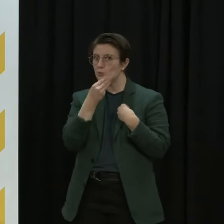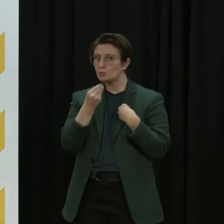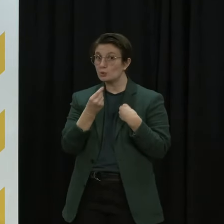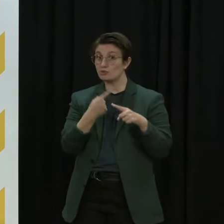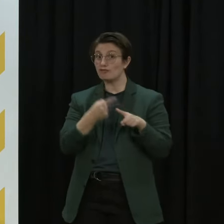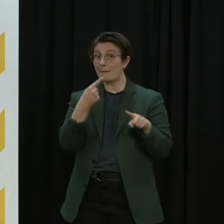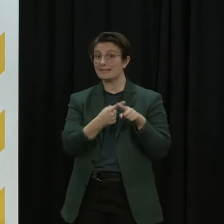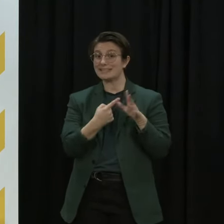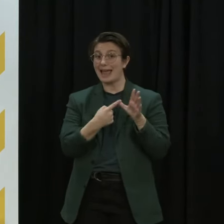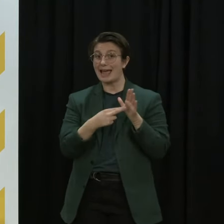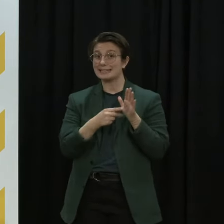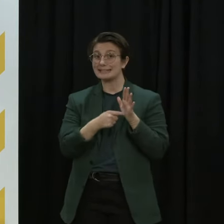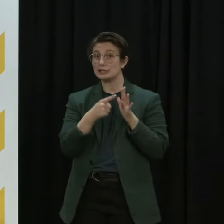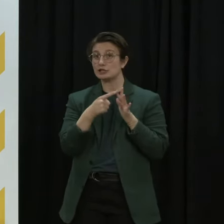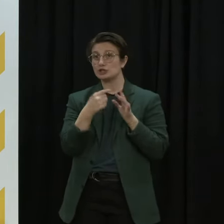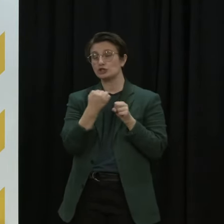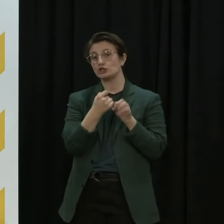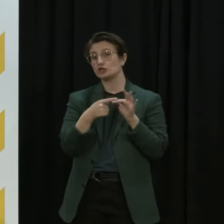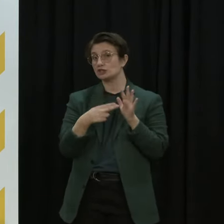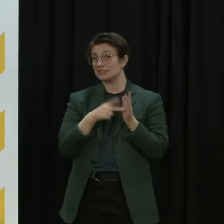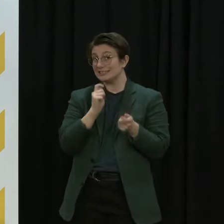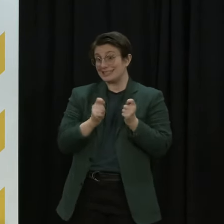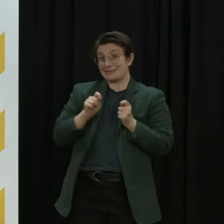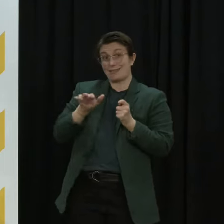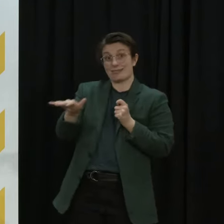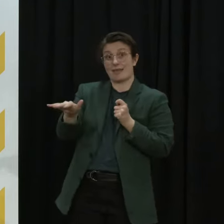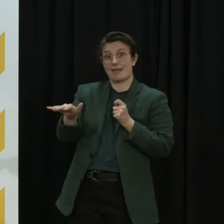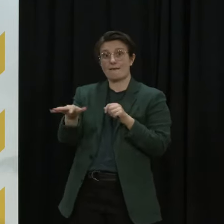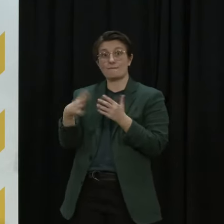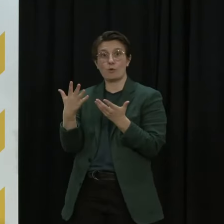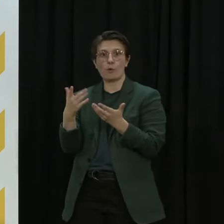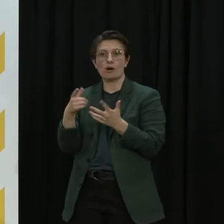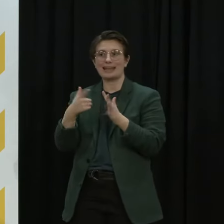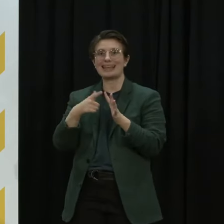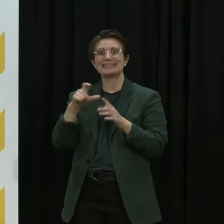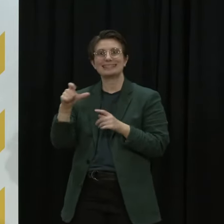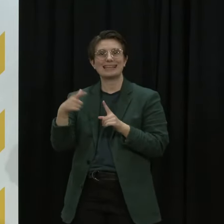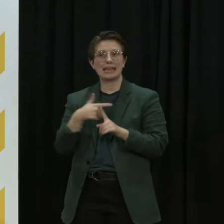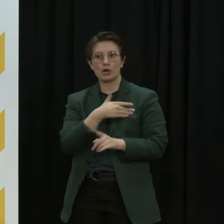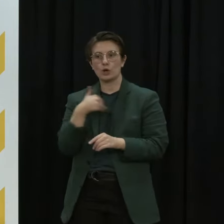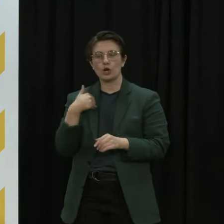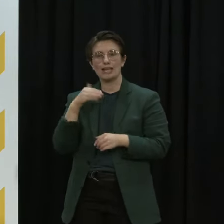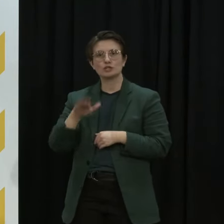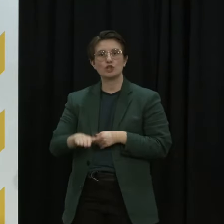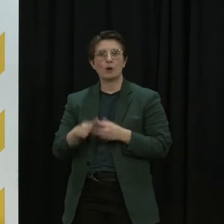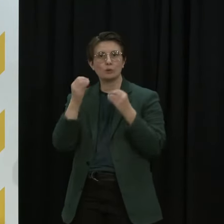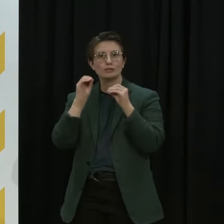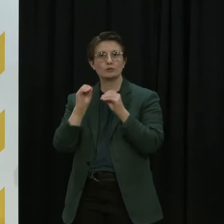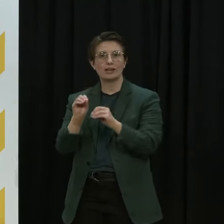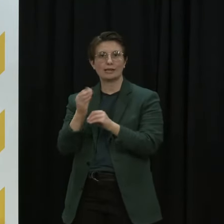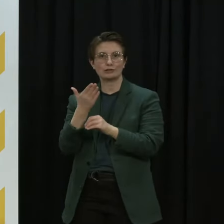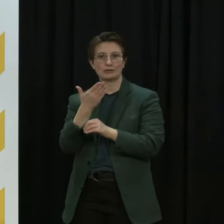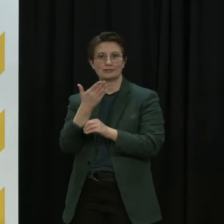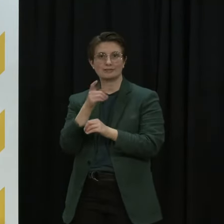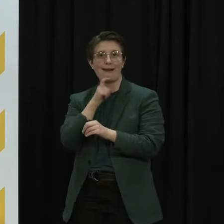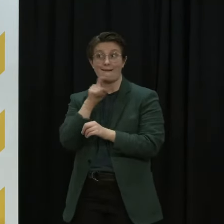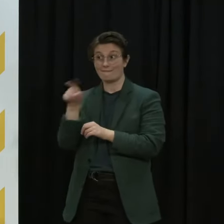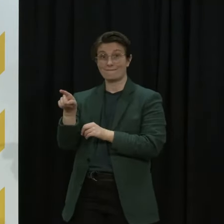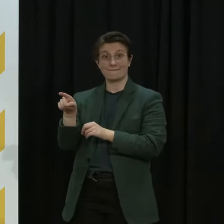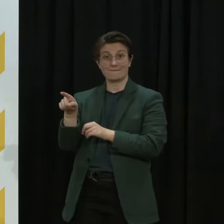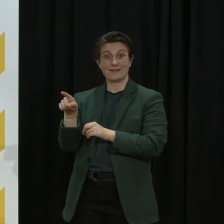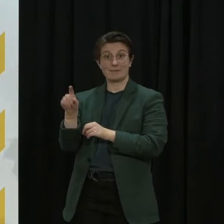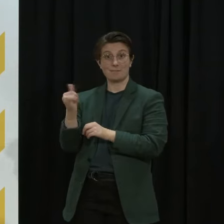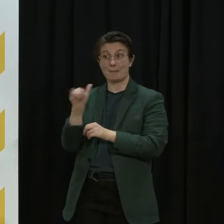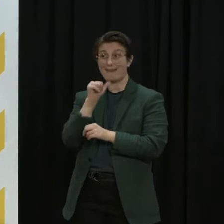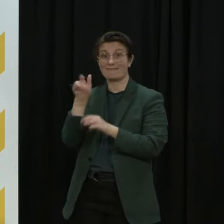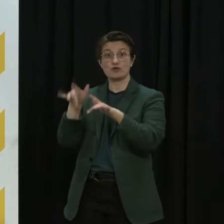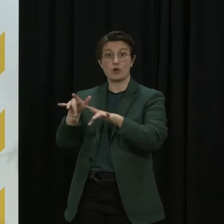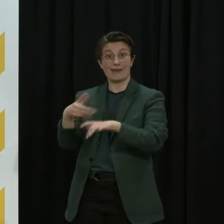rapid antigen testing for